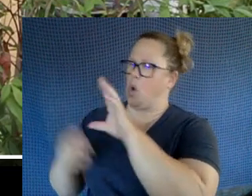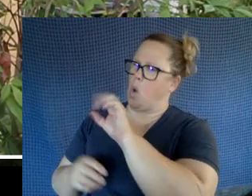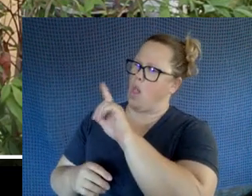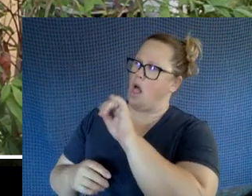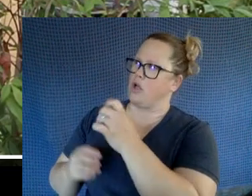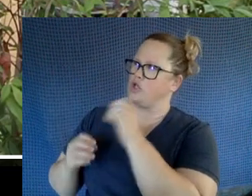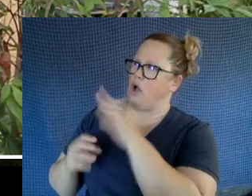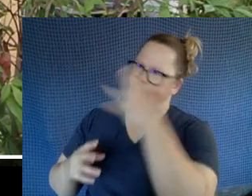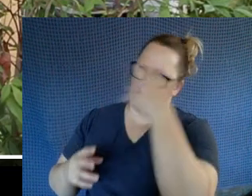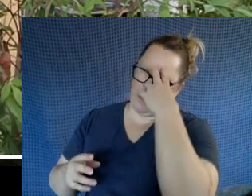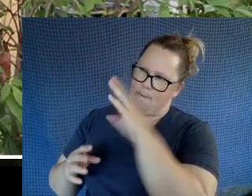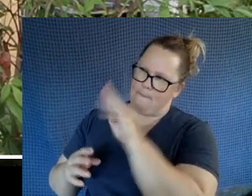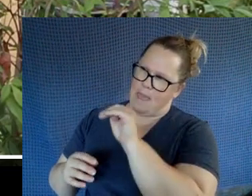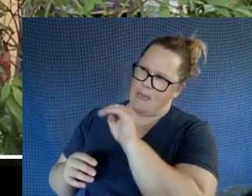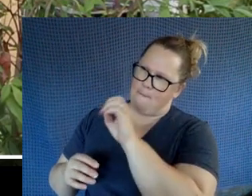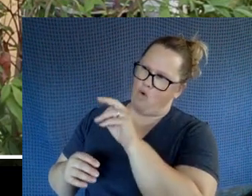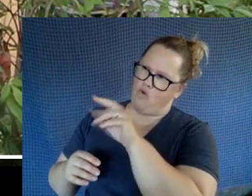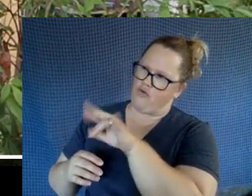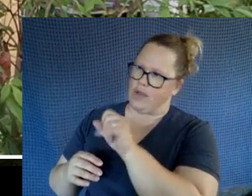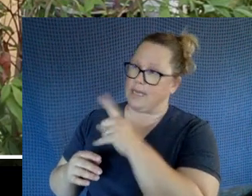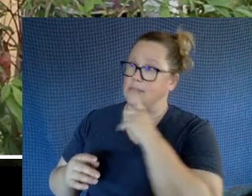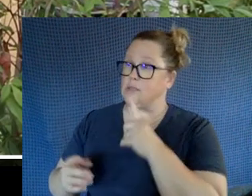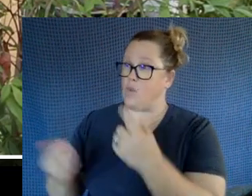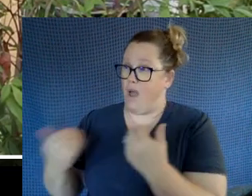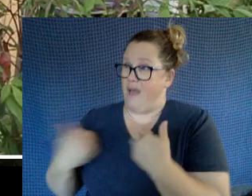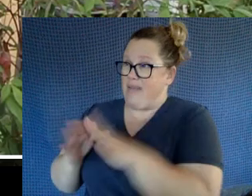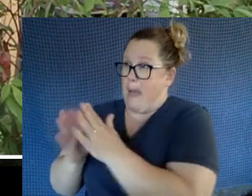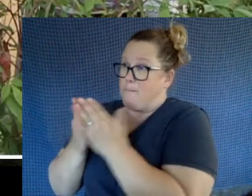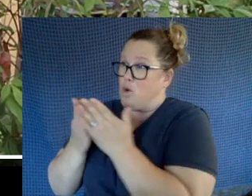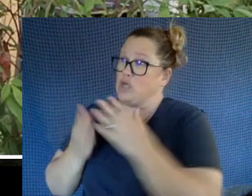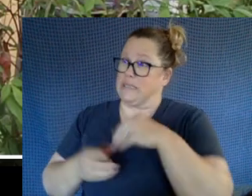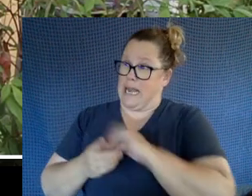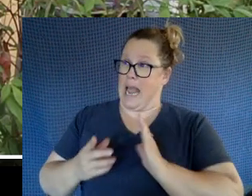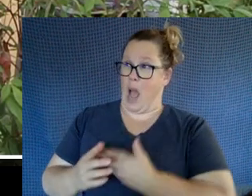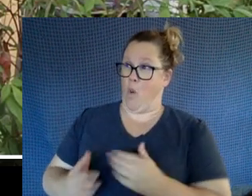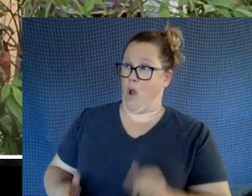have this particular book in our library and it can't be checked out now. Would